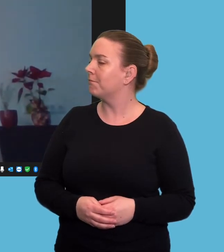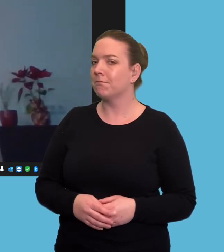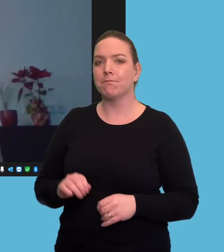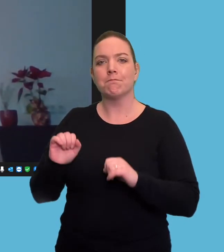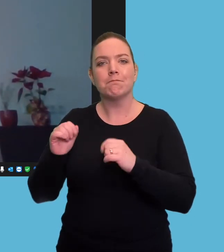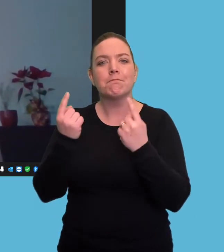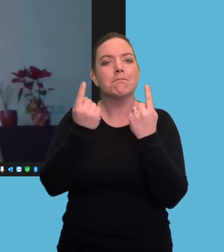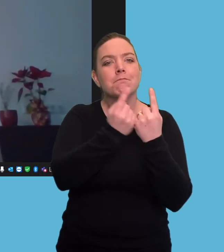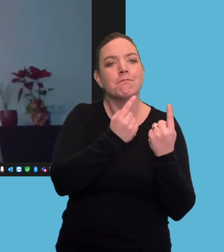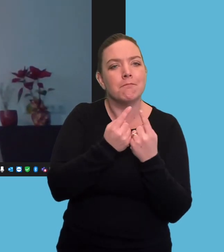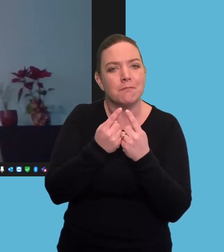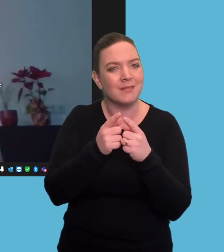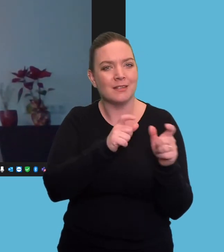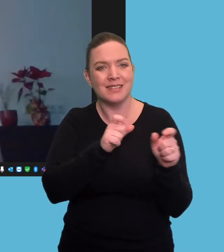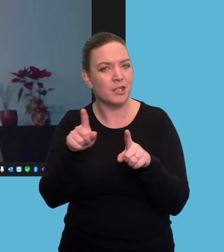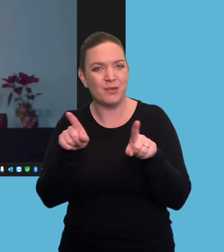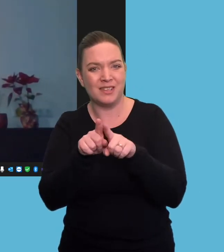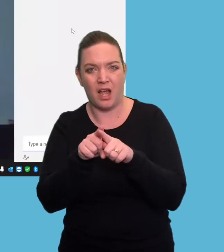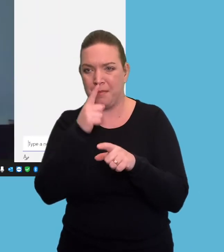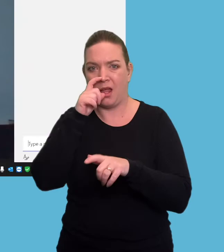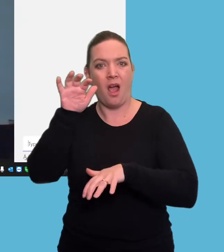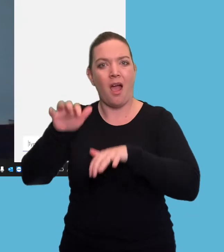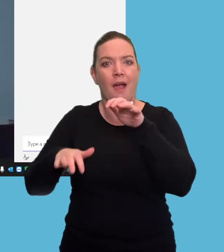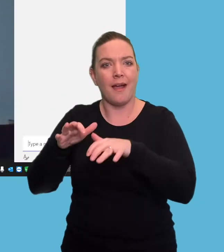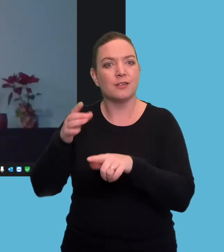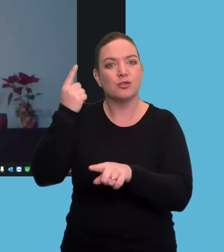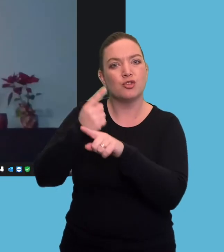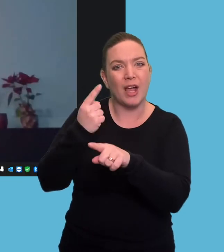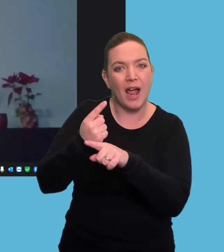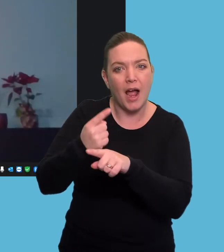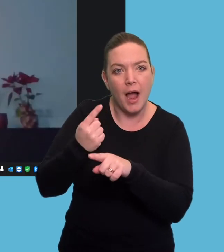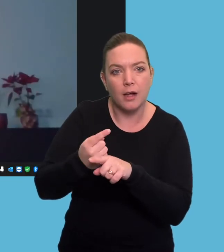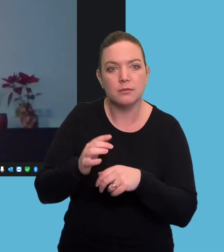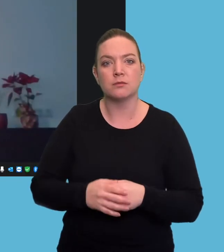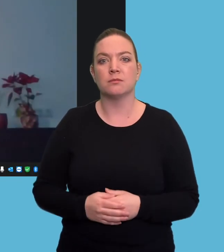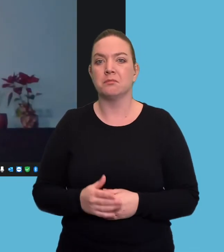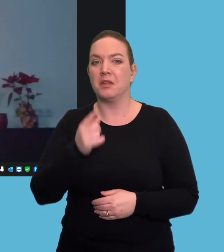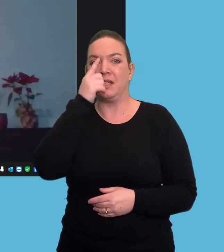The facilities are still the same. I can chat with other people in the room using the chat function.